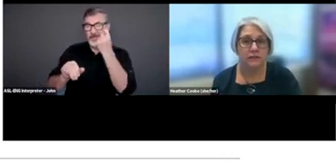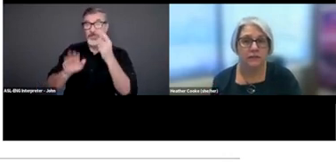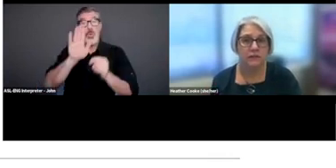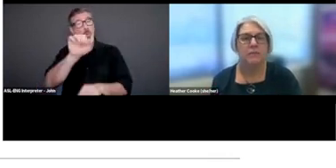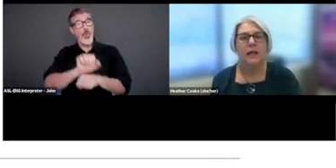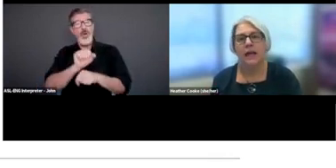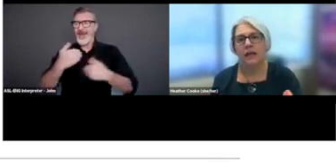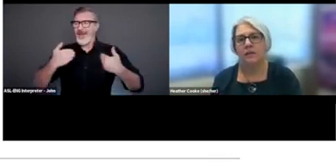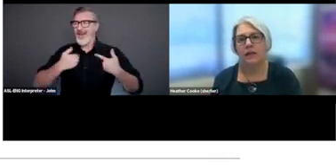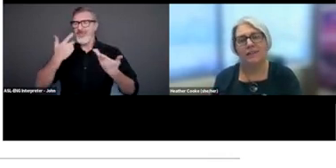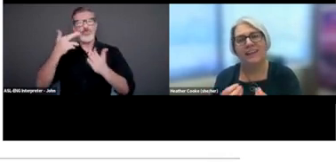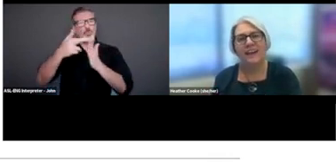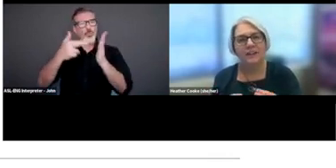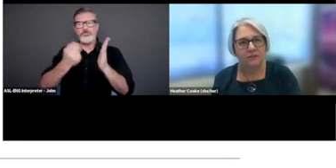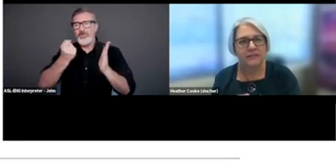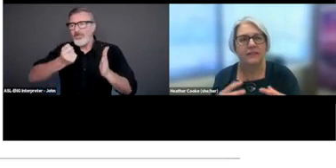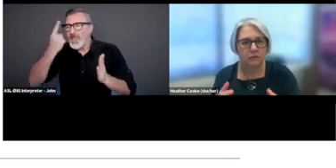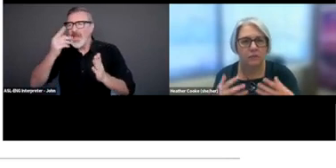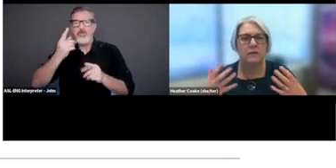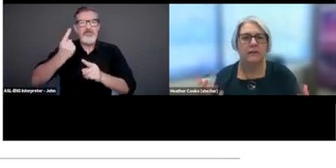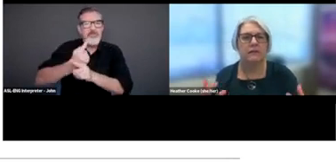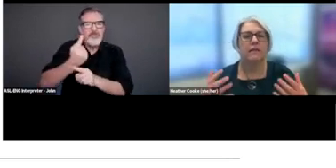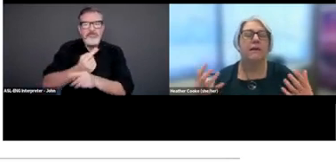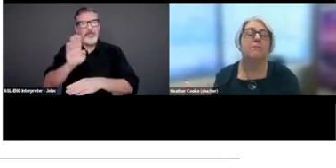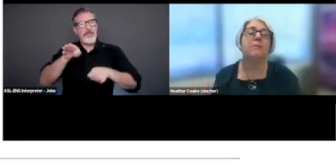interactions. And its key characteristic is really this